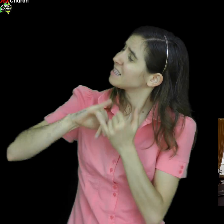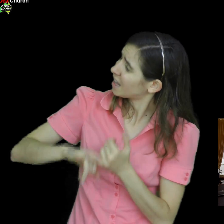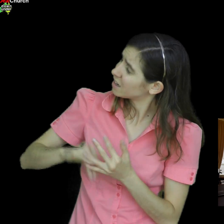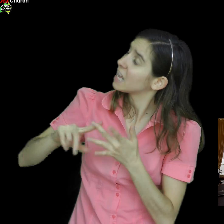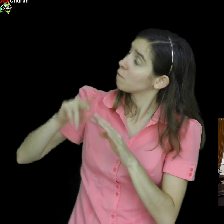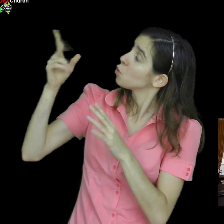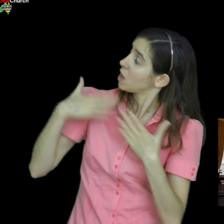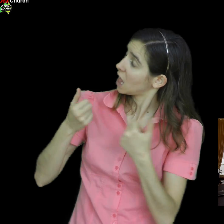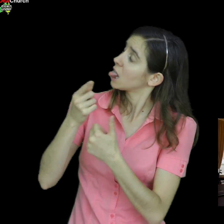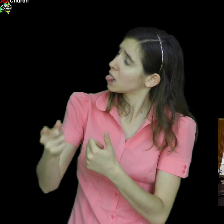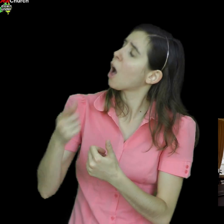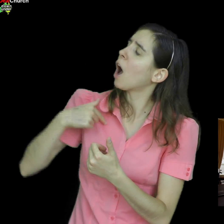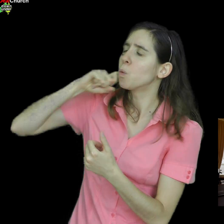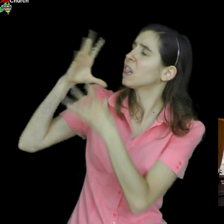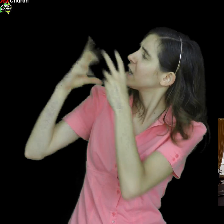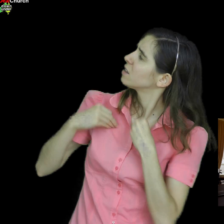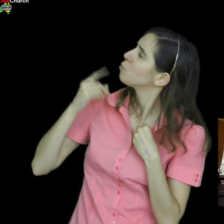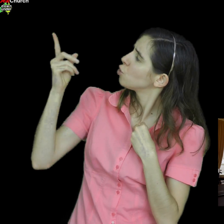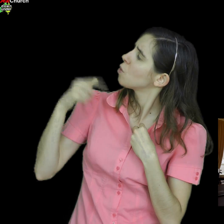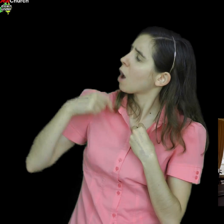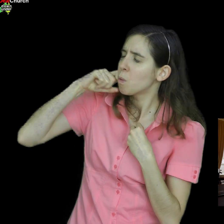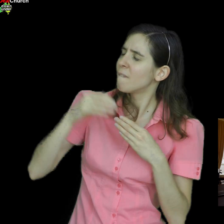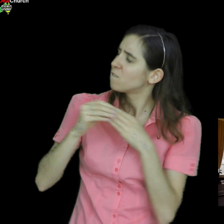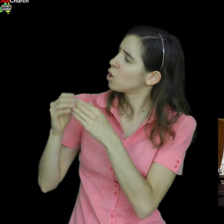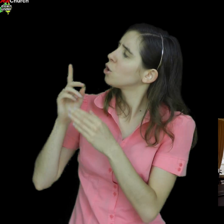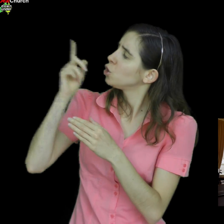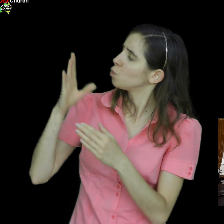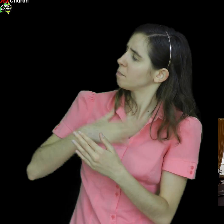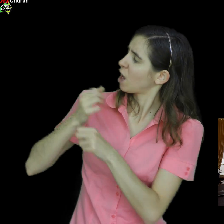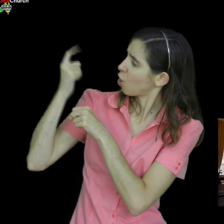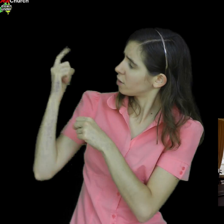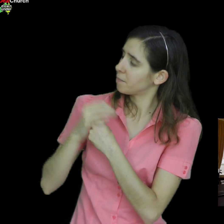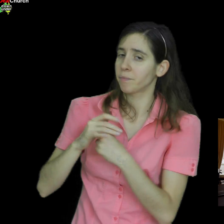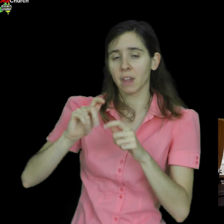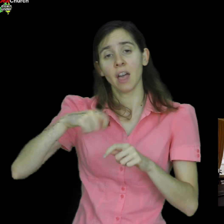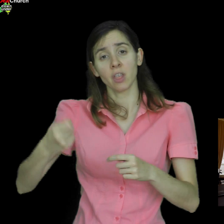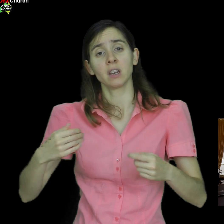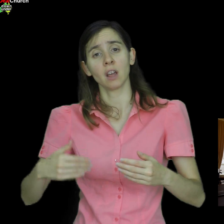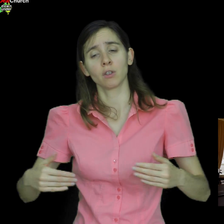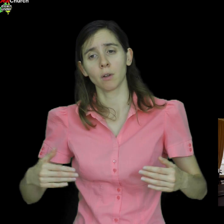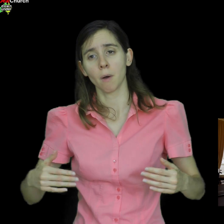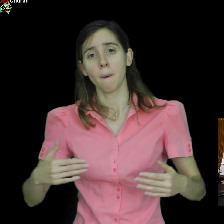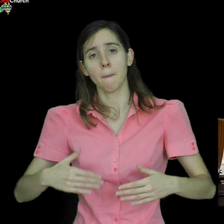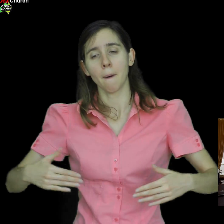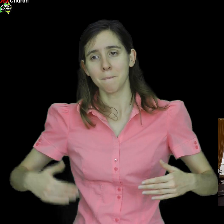You will be my God, and I will follow You. The next morning, Cheng entered his son's hospital ward.